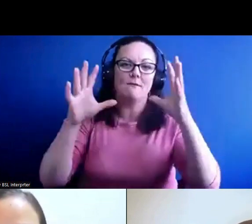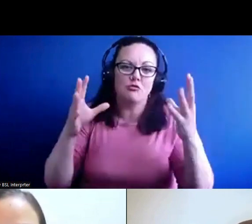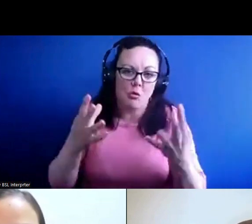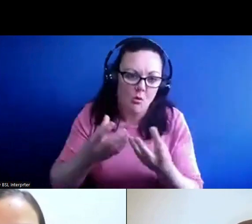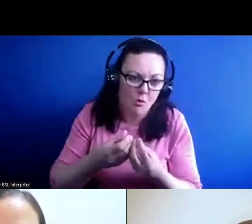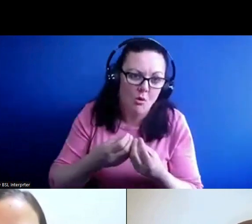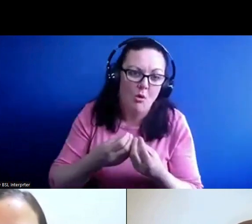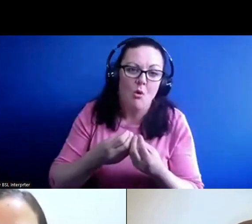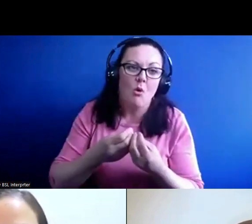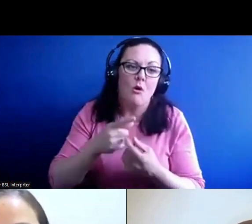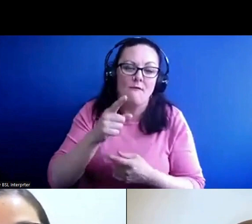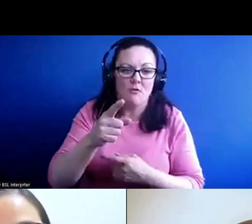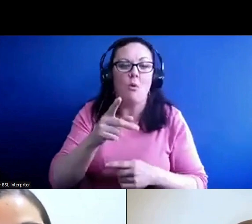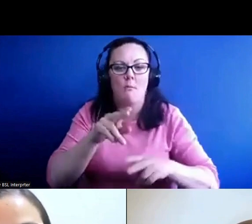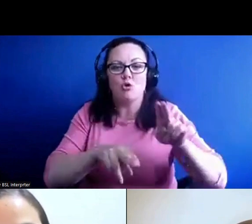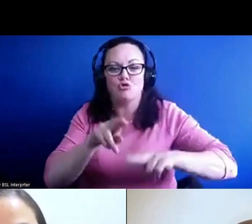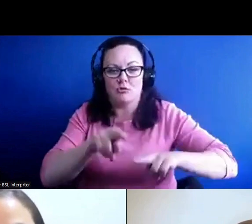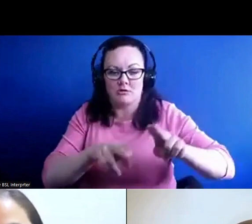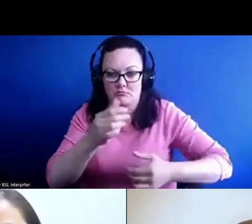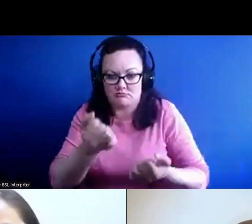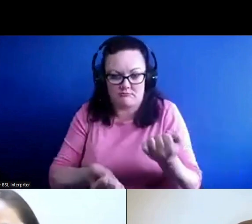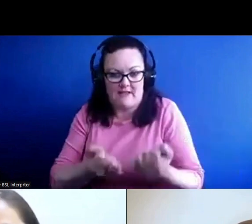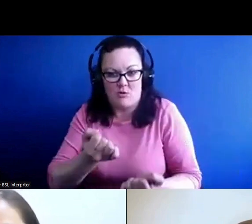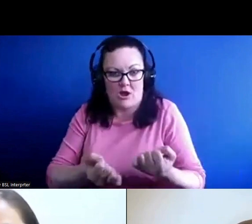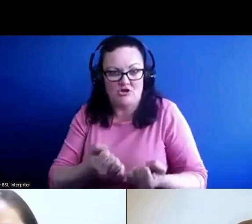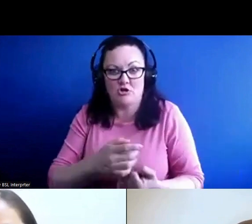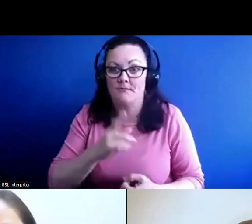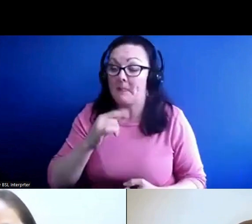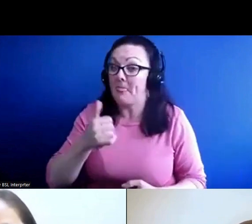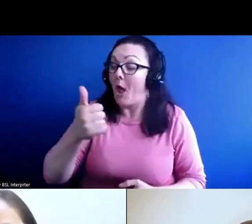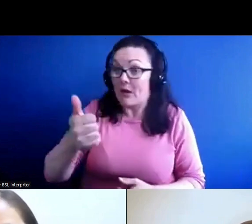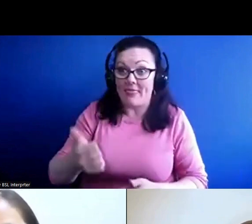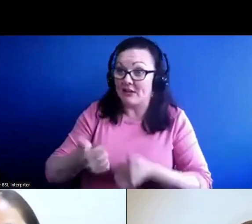monitoring evaluation. >>: That's a great question, John.